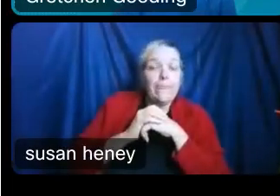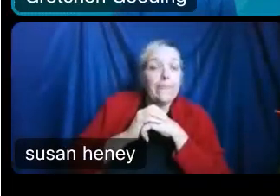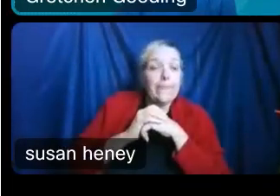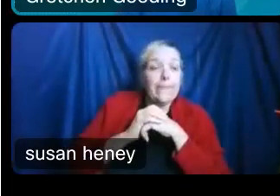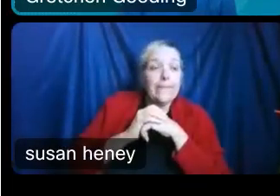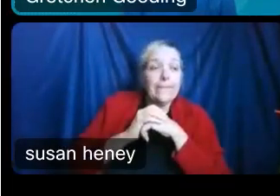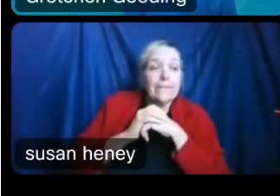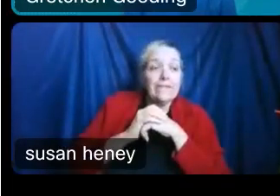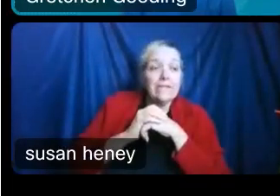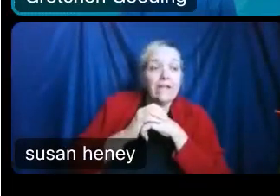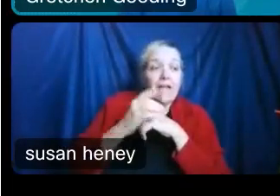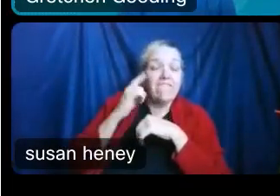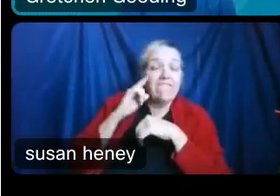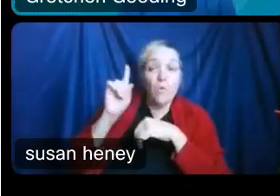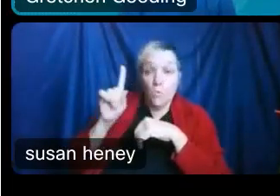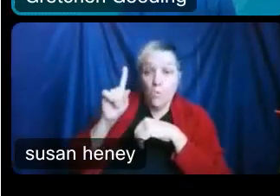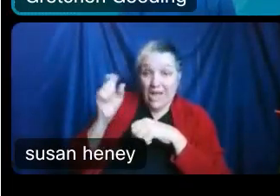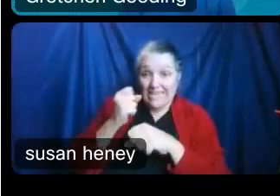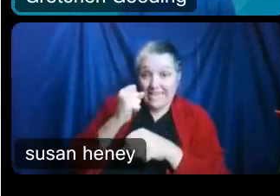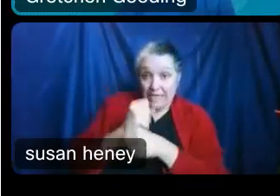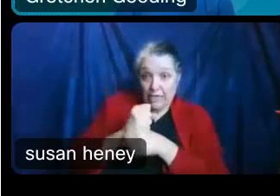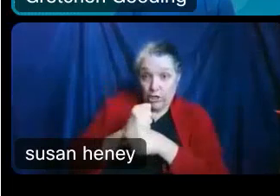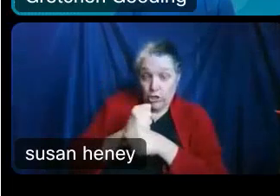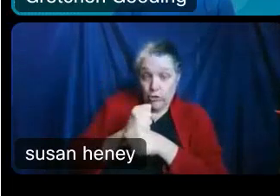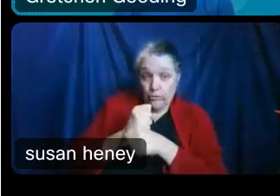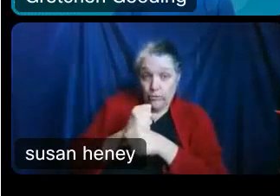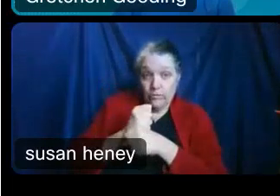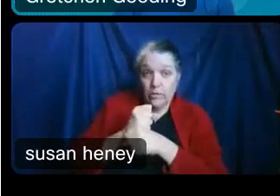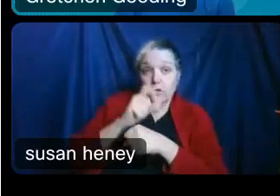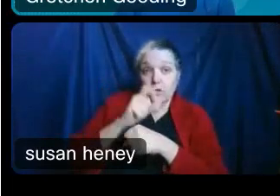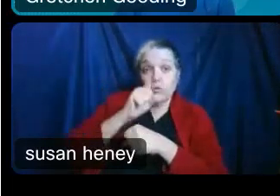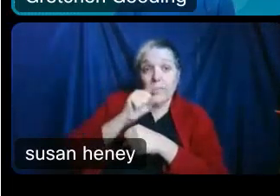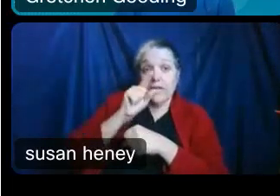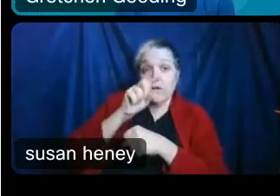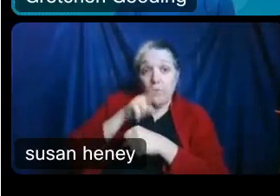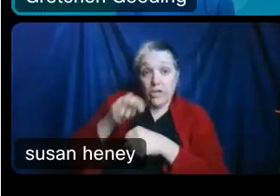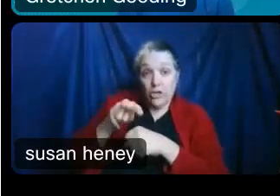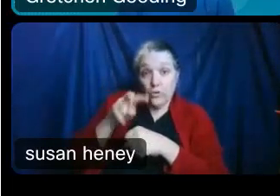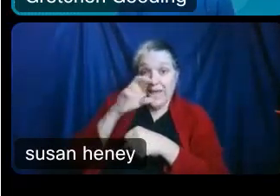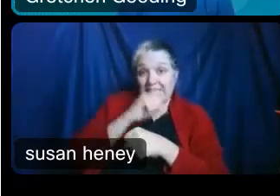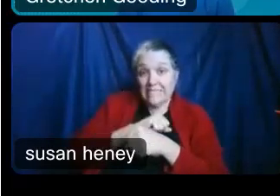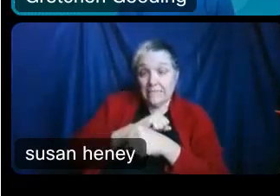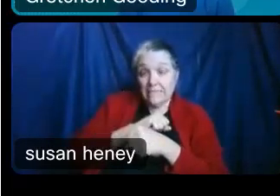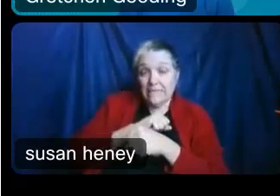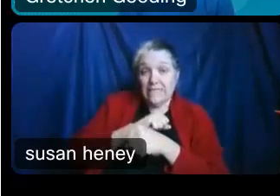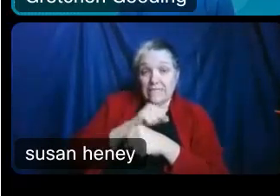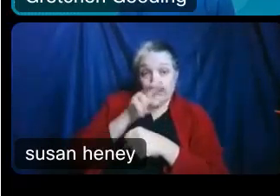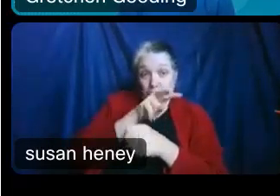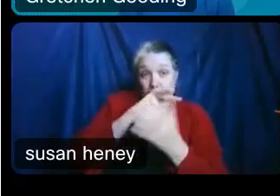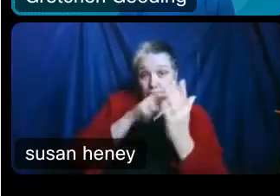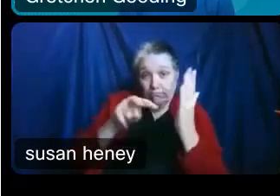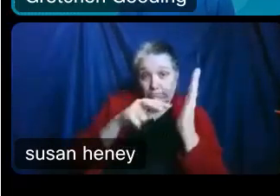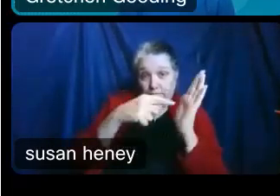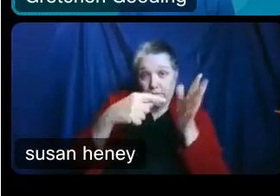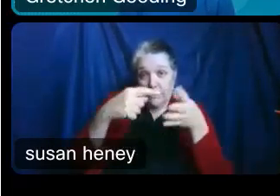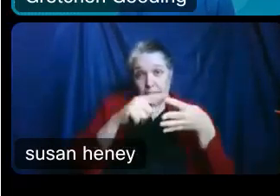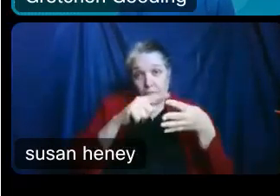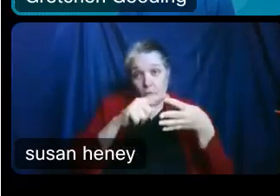For the one-year products, the 2022 estimates taken from the vintage 2022 blended base estimates